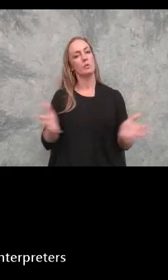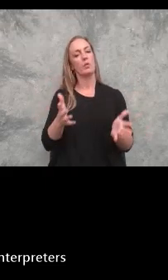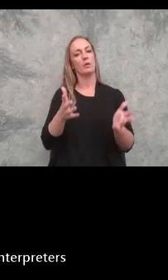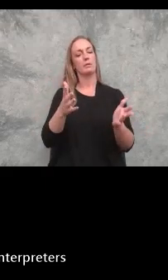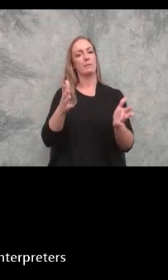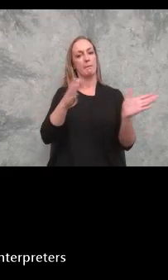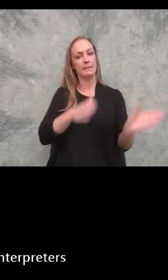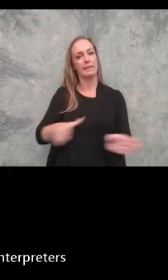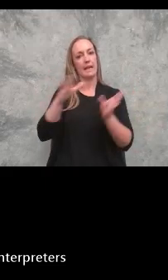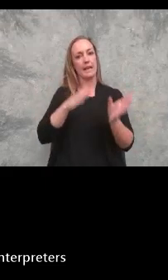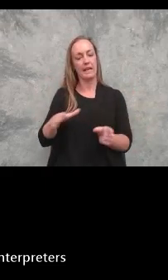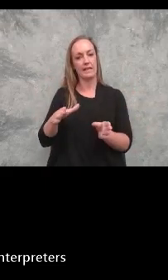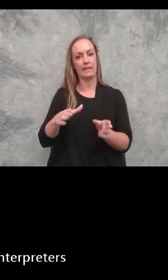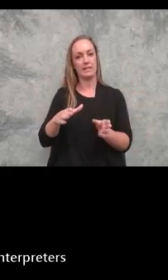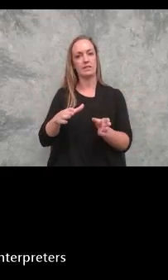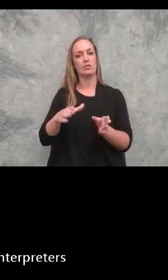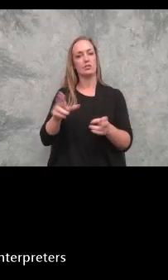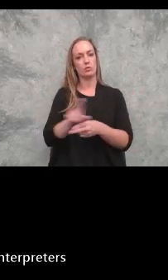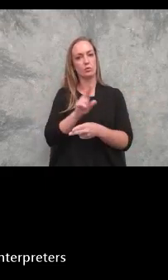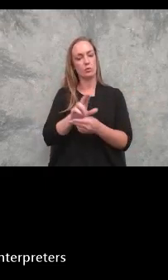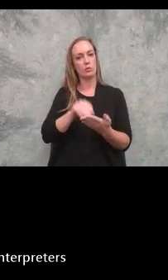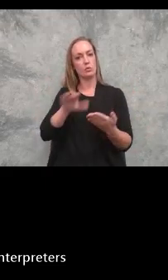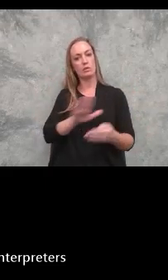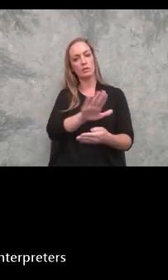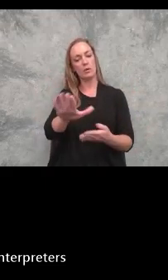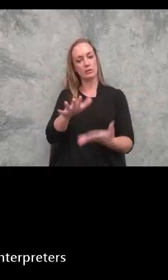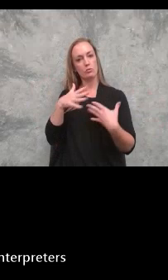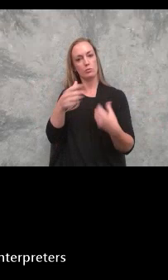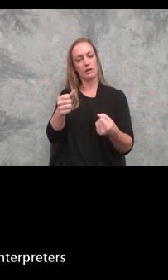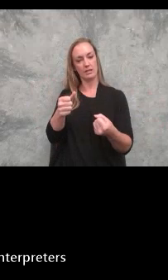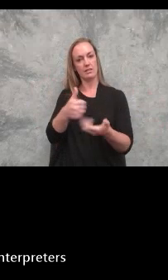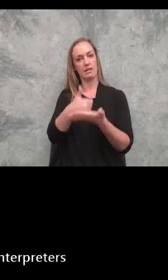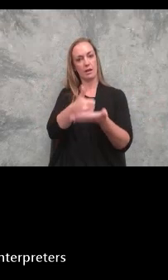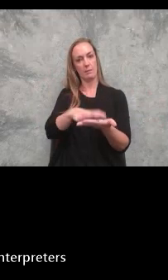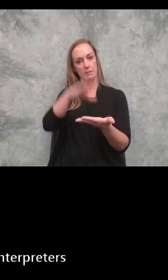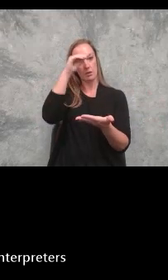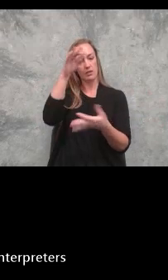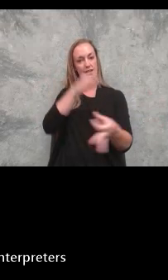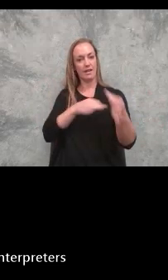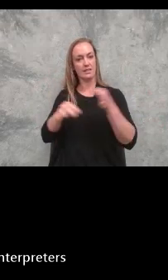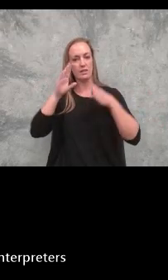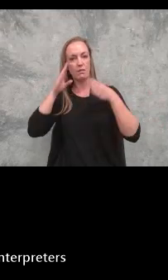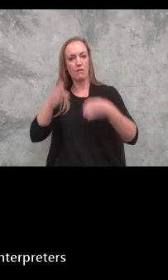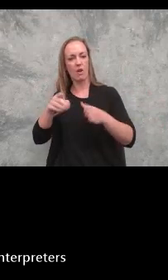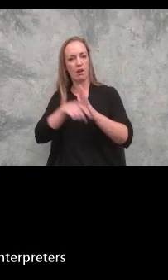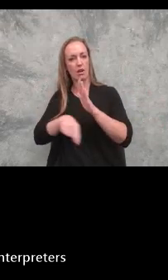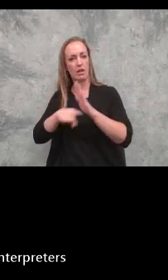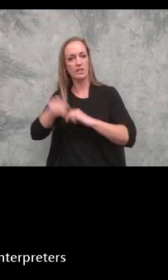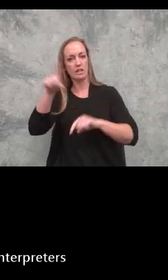students' strengths to help them learn as opposed to focusing on what students can't do. It